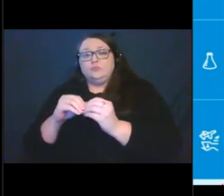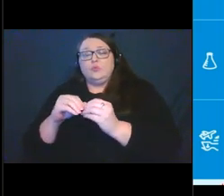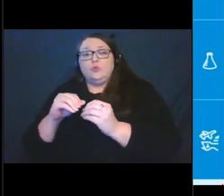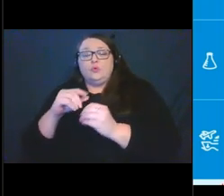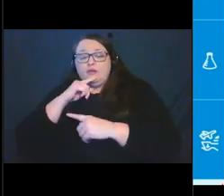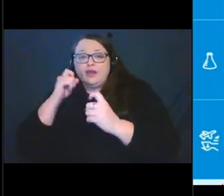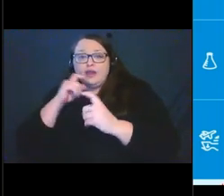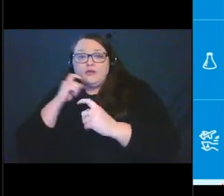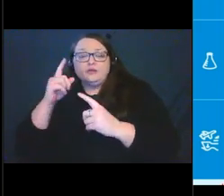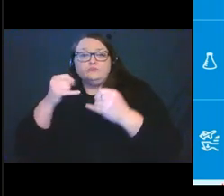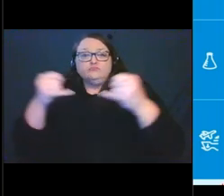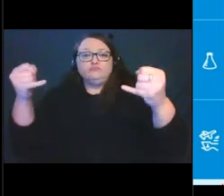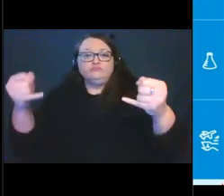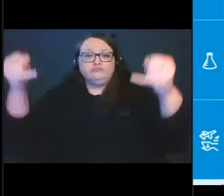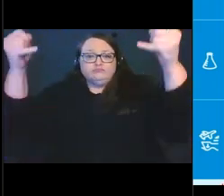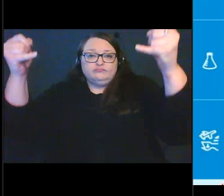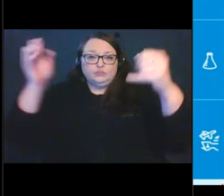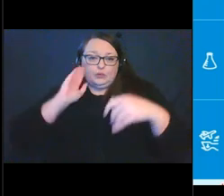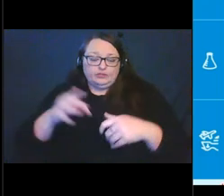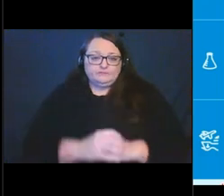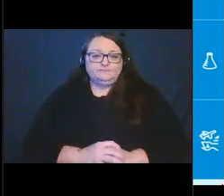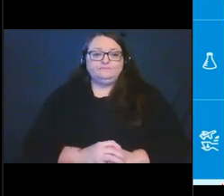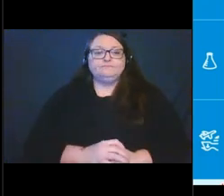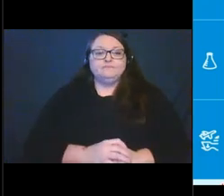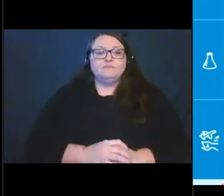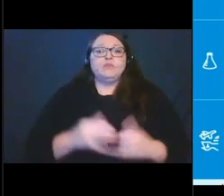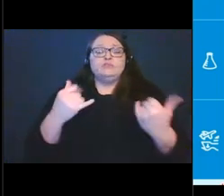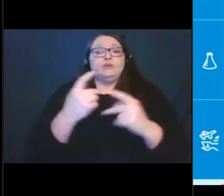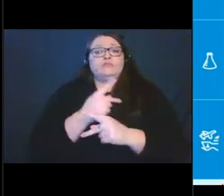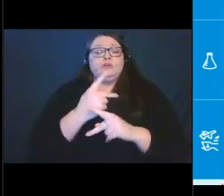So we carry this process out to calculate the maximum and minimum temperature thresholds at